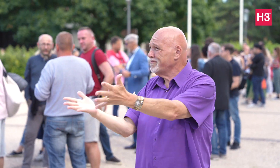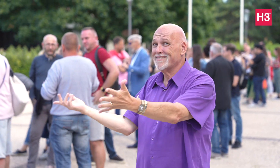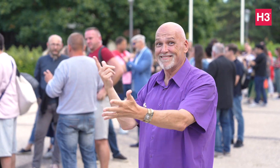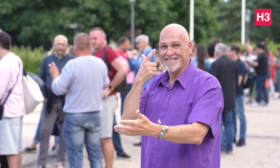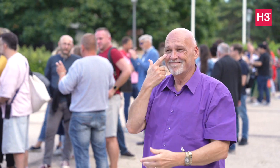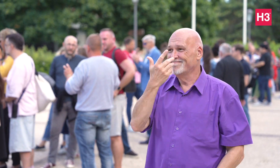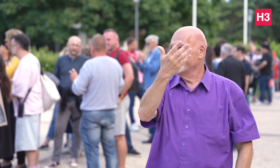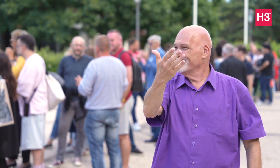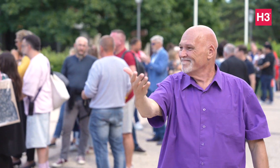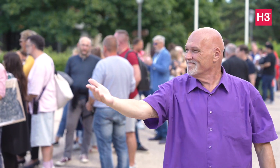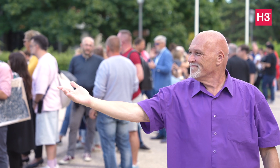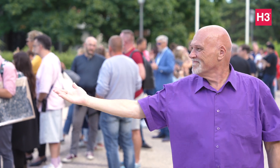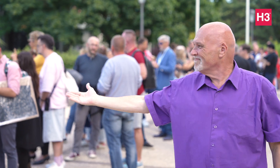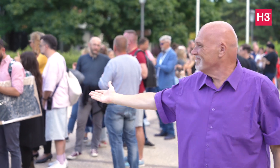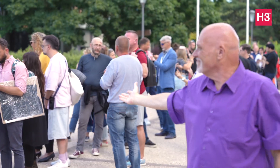Just look at how long the line is!